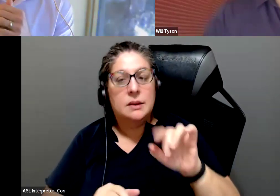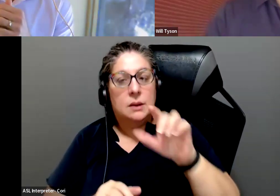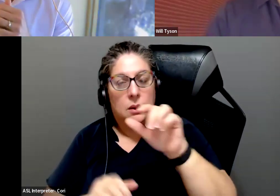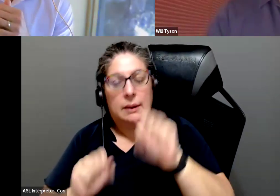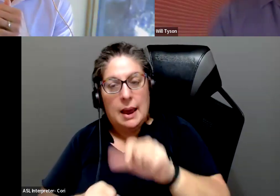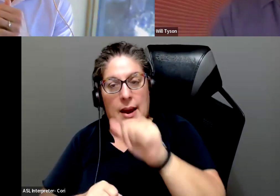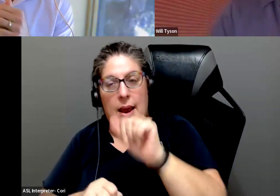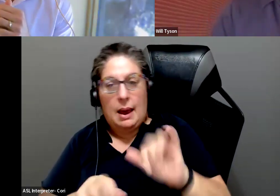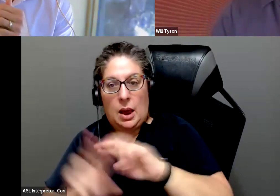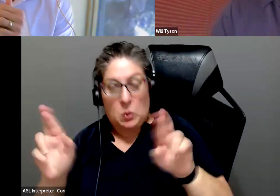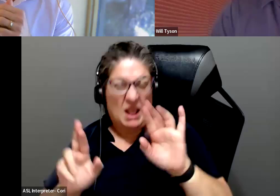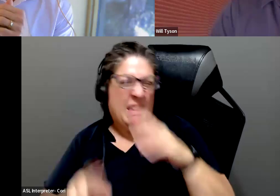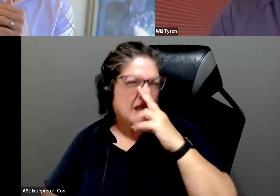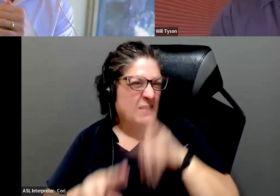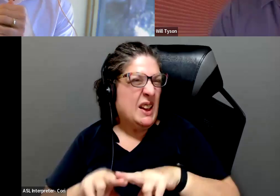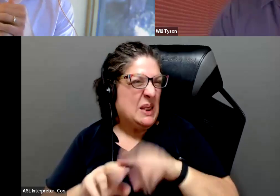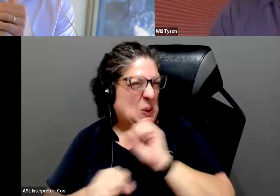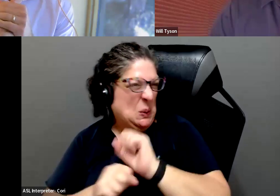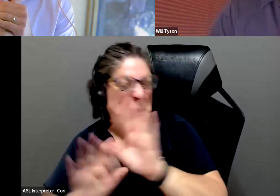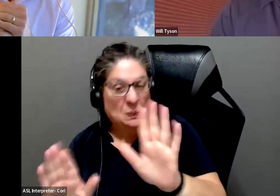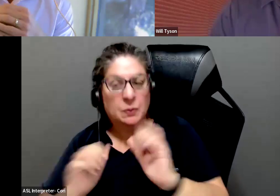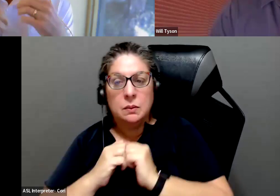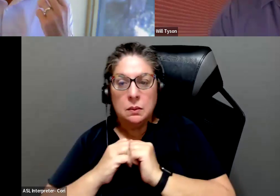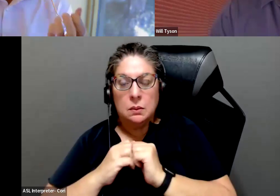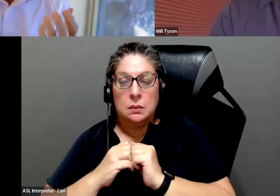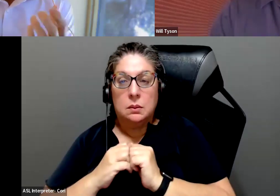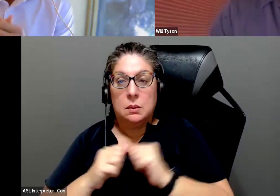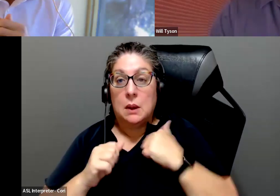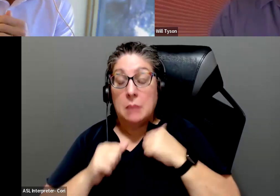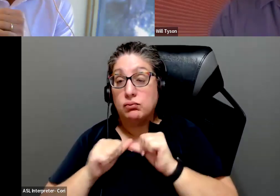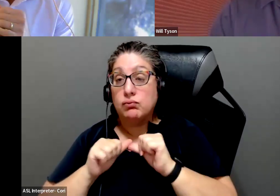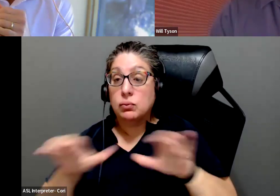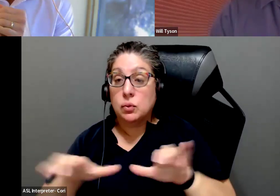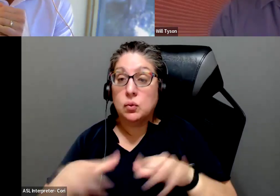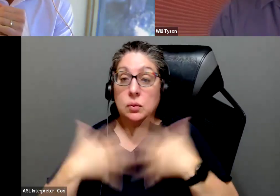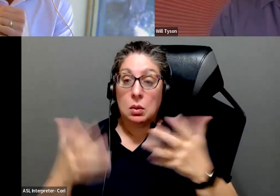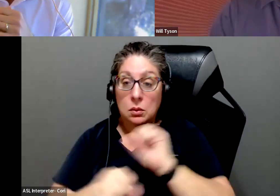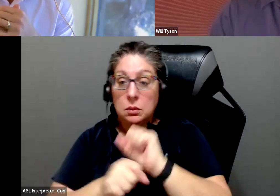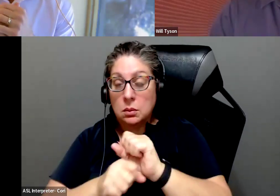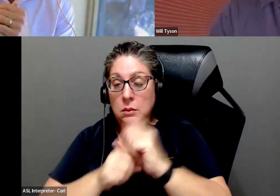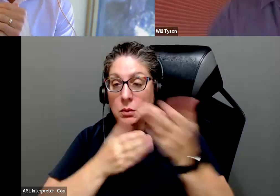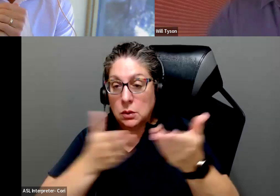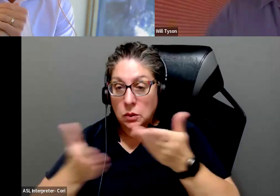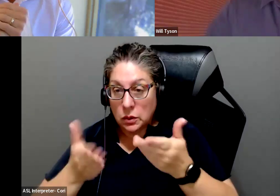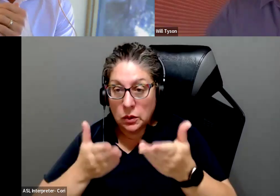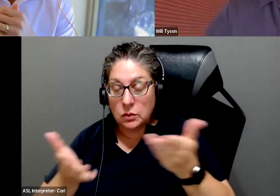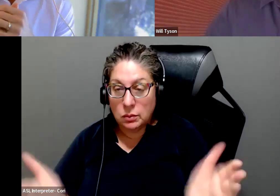That is really fun work that we are working on right now. I am continuing to do a lot of work to serve and lift up the experiences